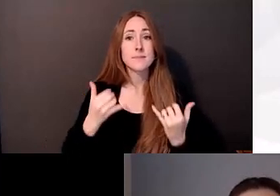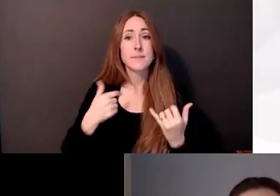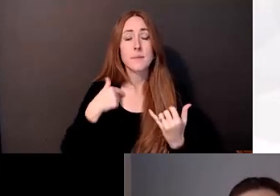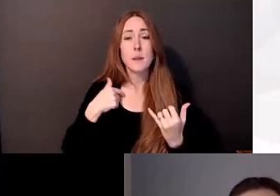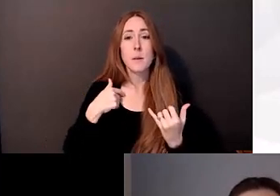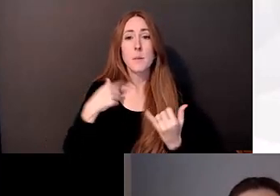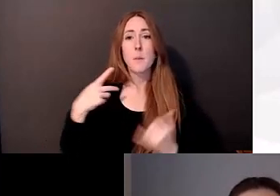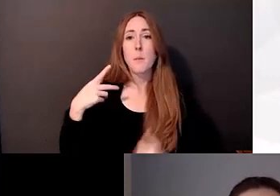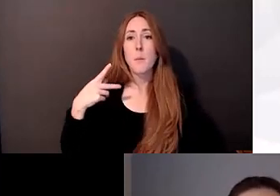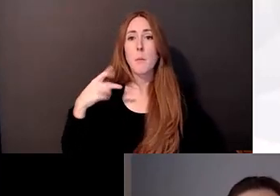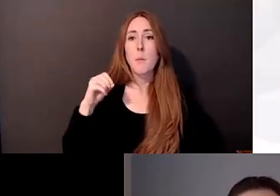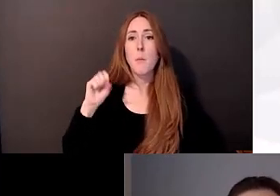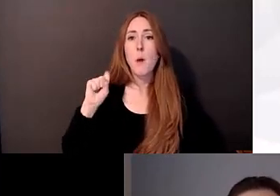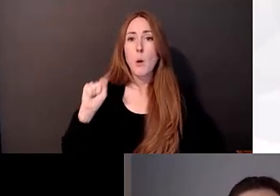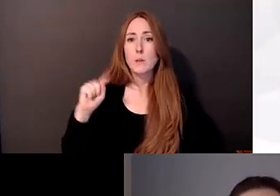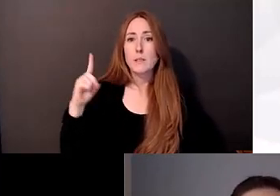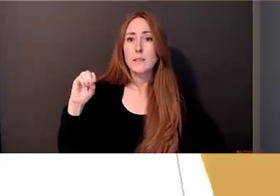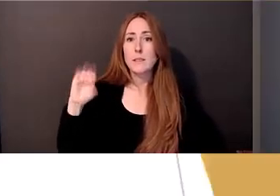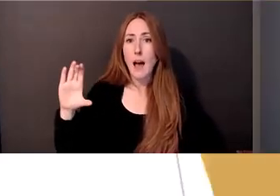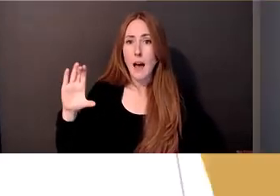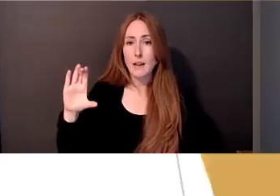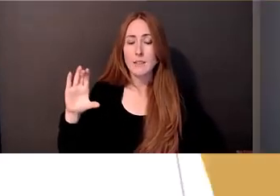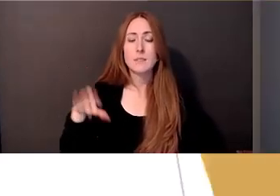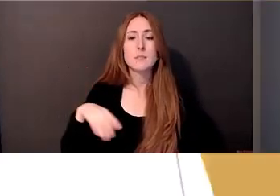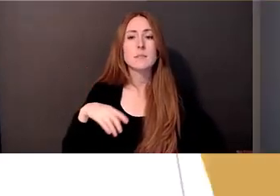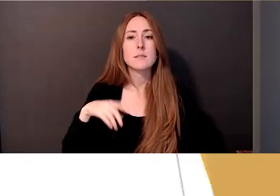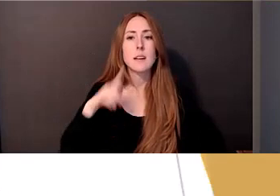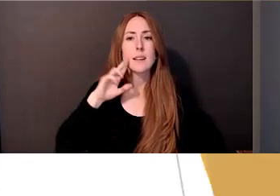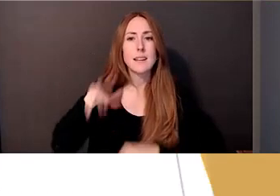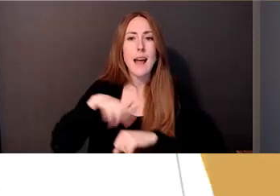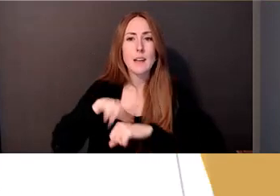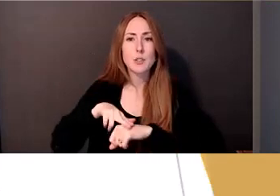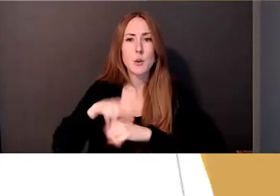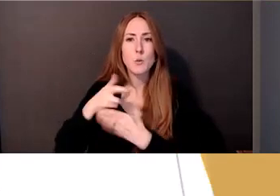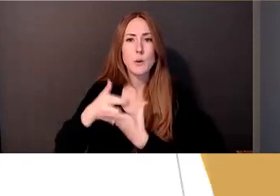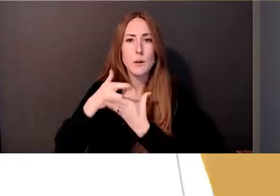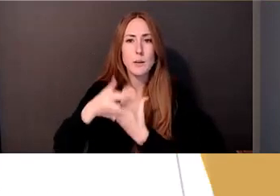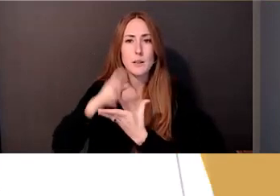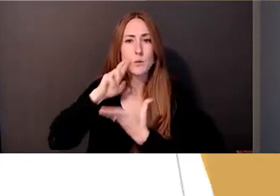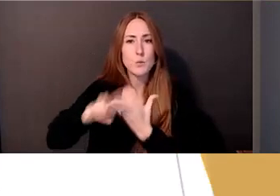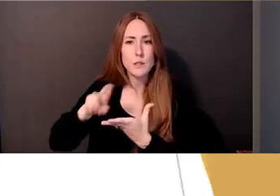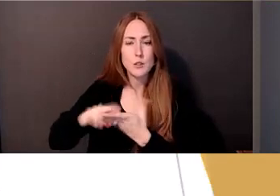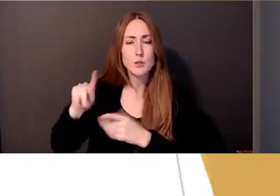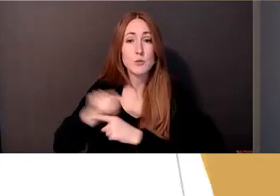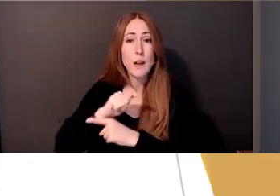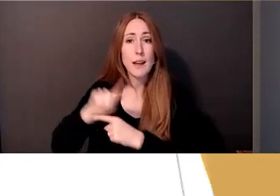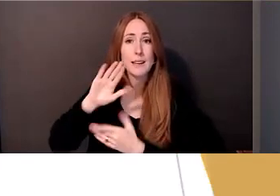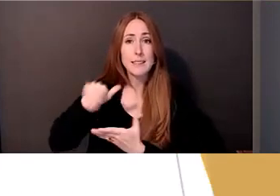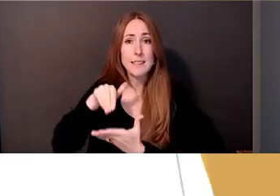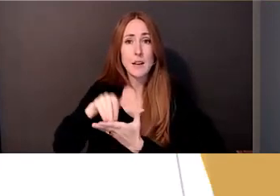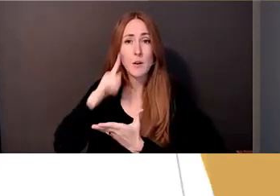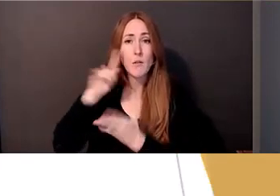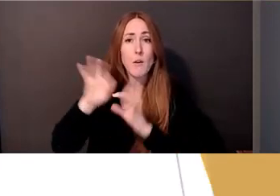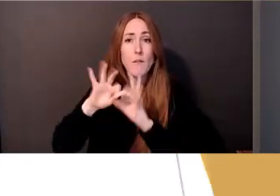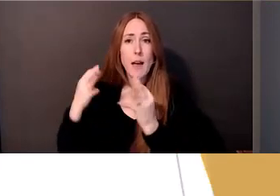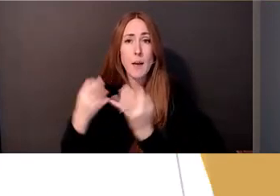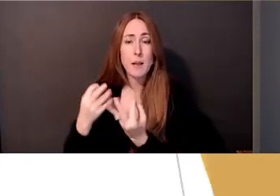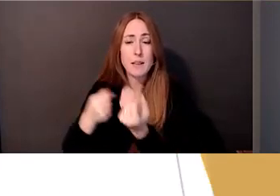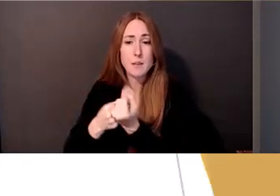at the National Rehabilitation Research and Training Center on Family Support at the University of Pittsburgh.